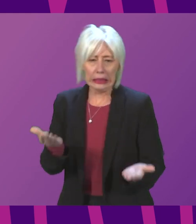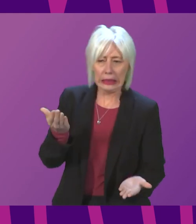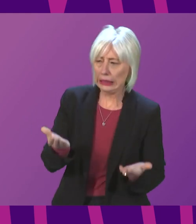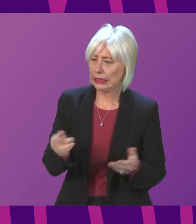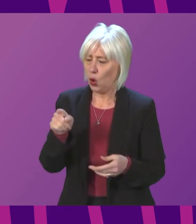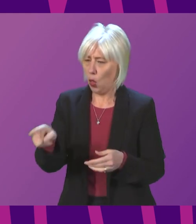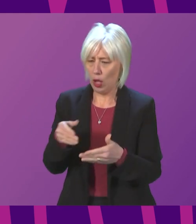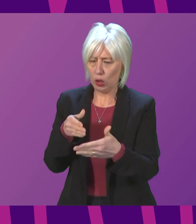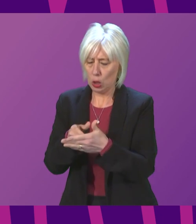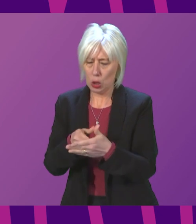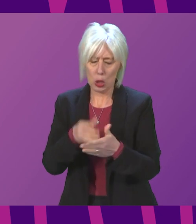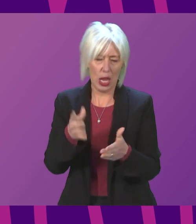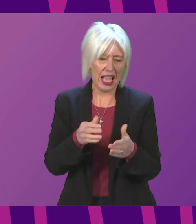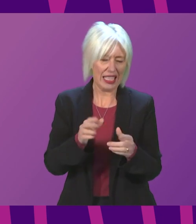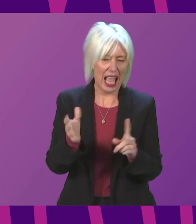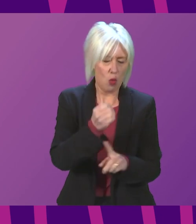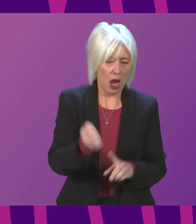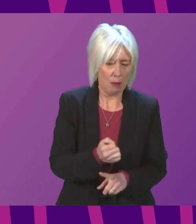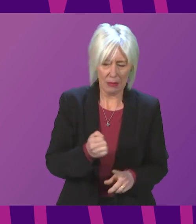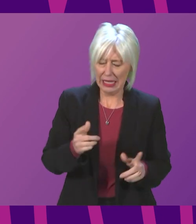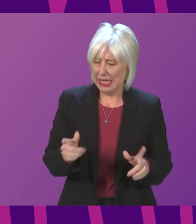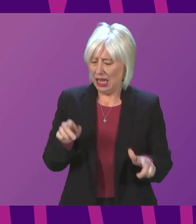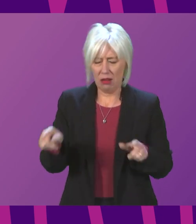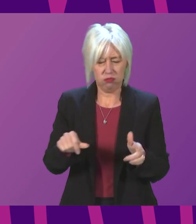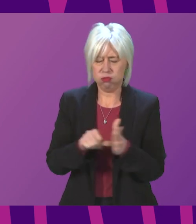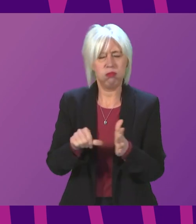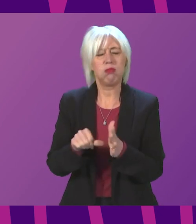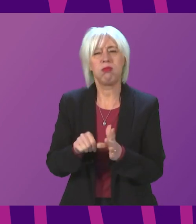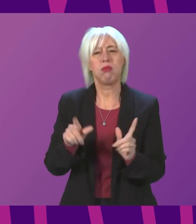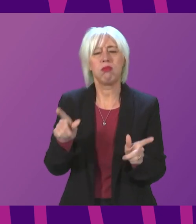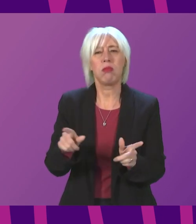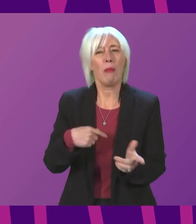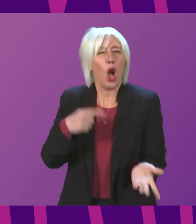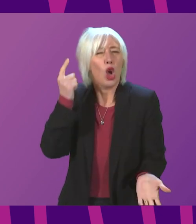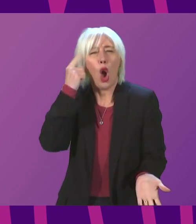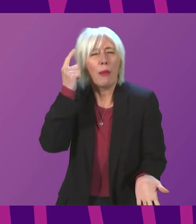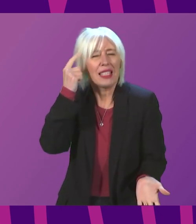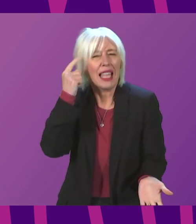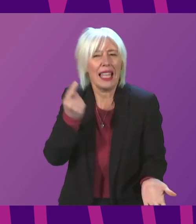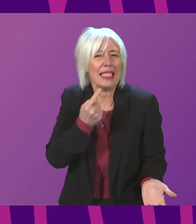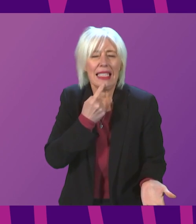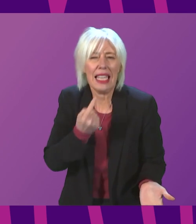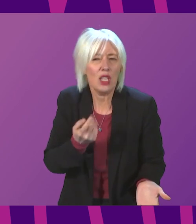in virus rates. Common sense, however, tells us that if we did not, right now, have restrictions